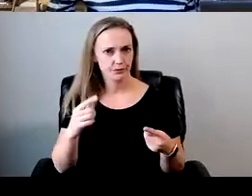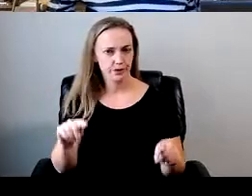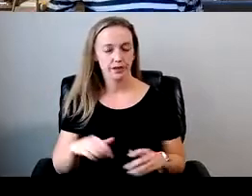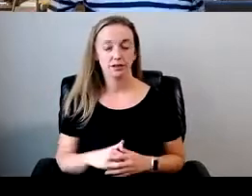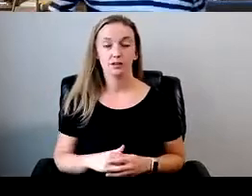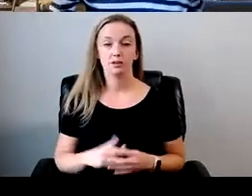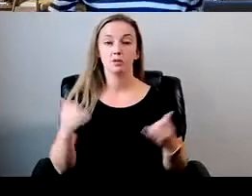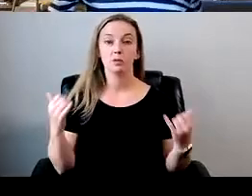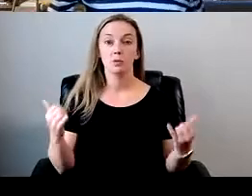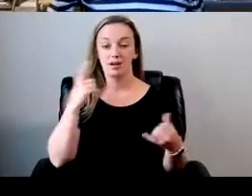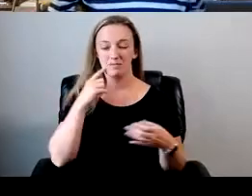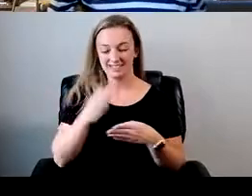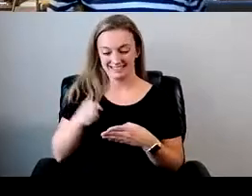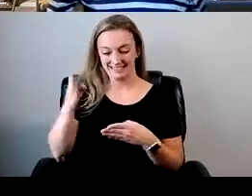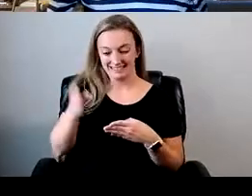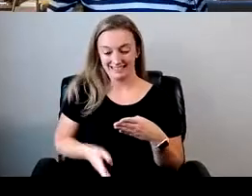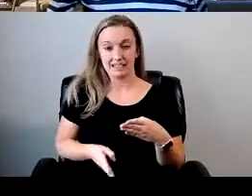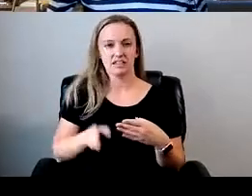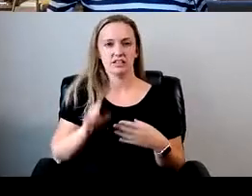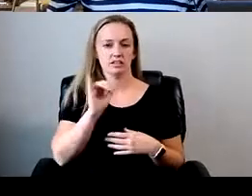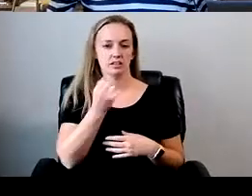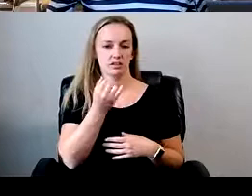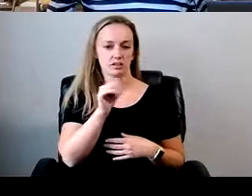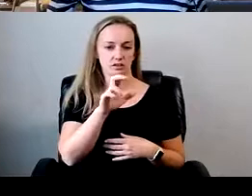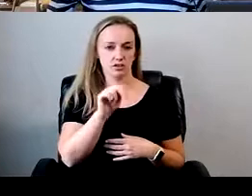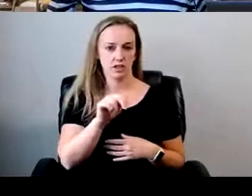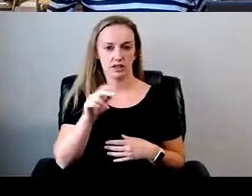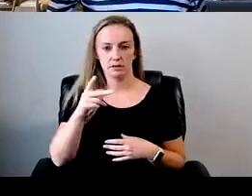since we're at the very end and Jason and Patti and I are happy to stay longer,